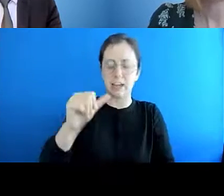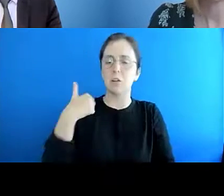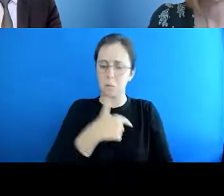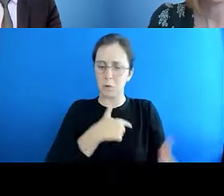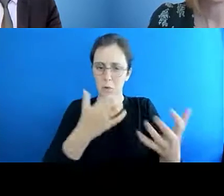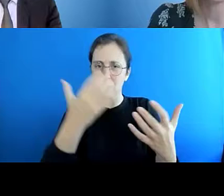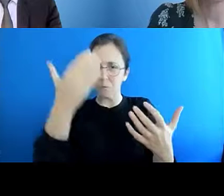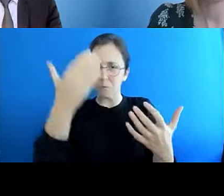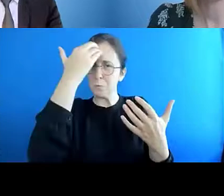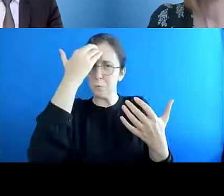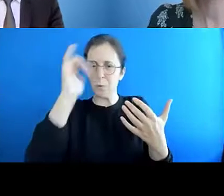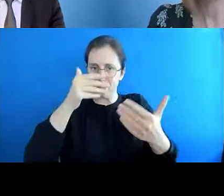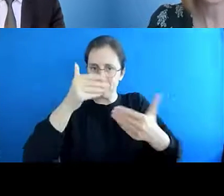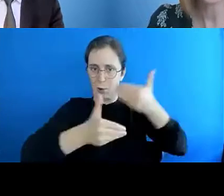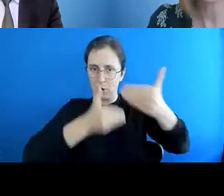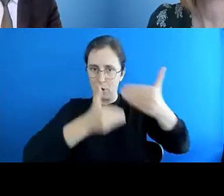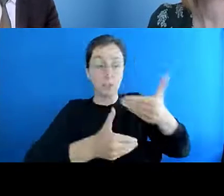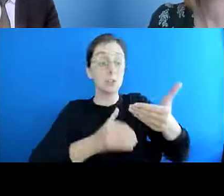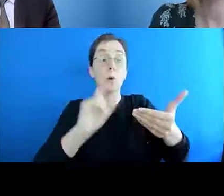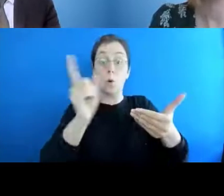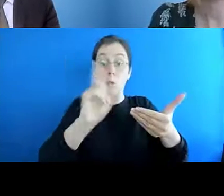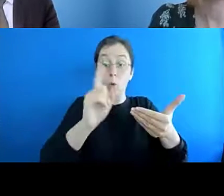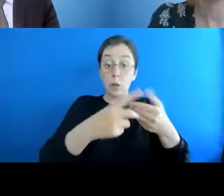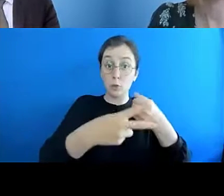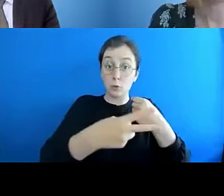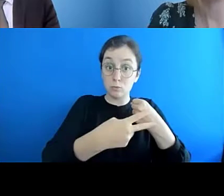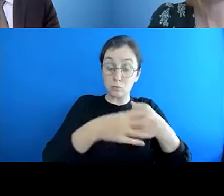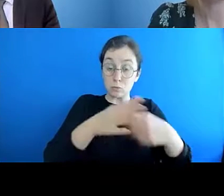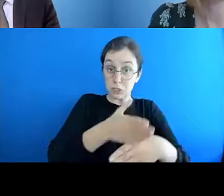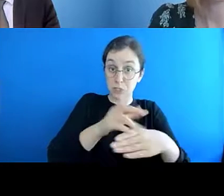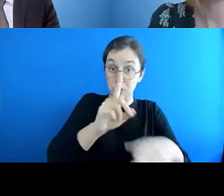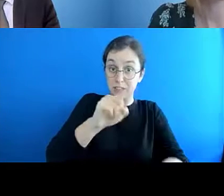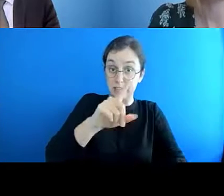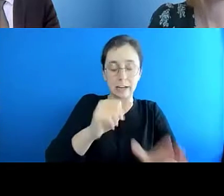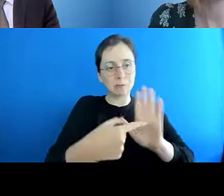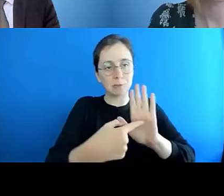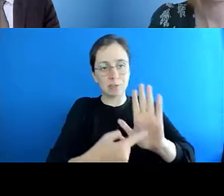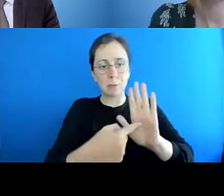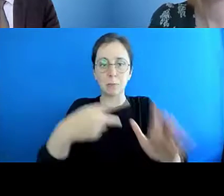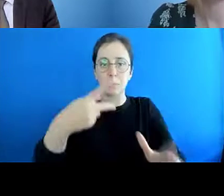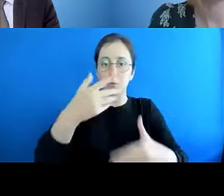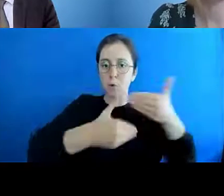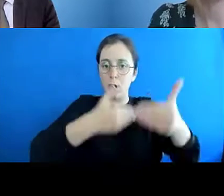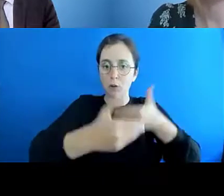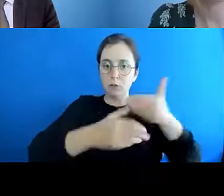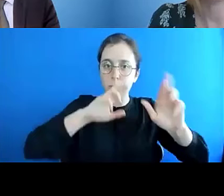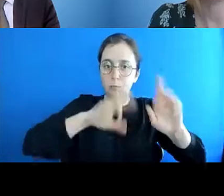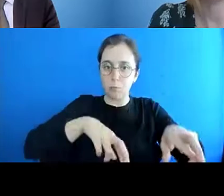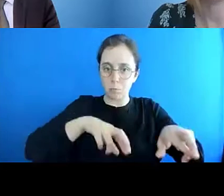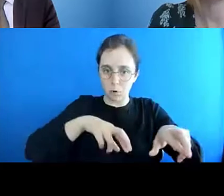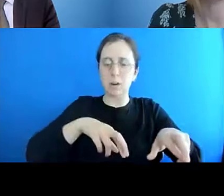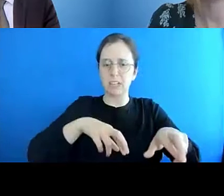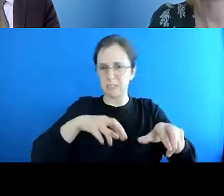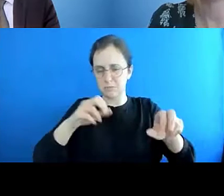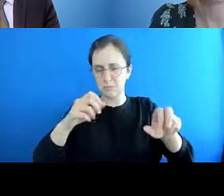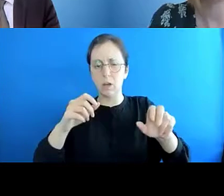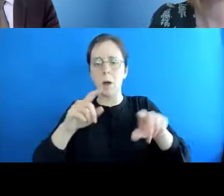might be located in your progress reports, but due to the hyperlink policy, we do not want you to include those links in your DMS plan.